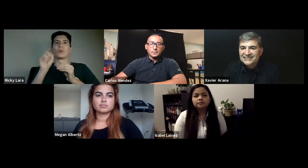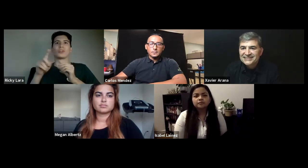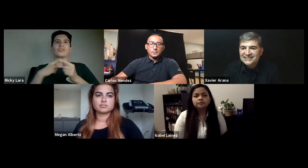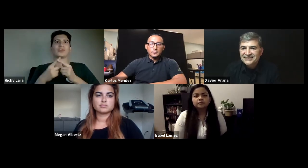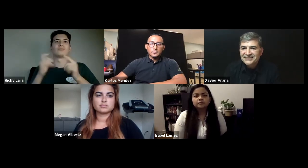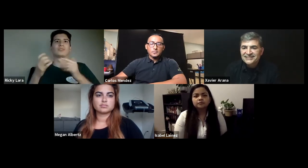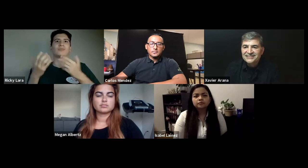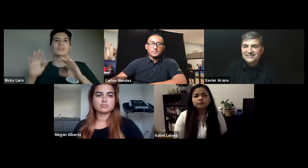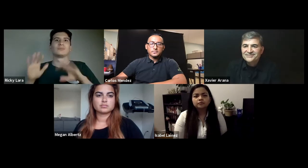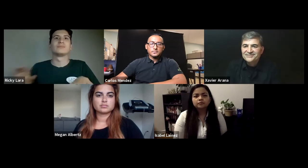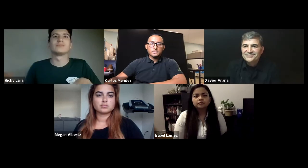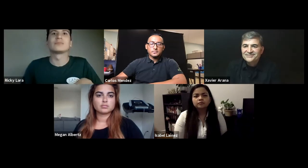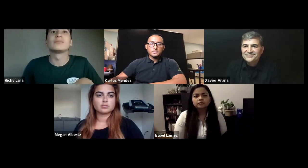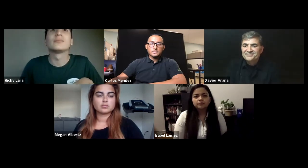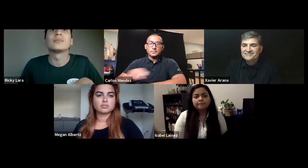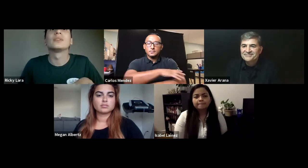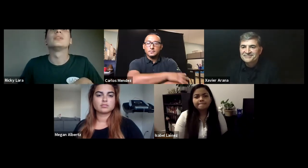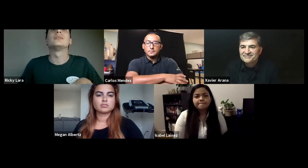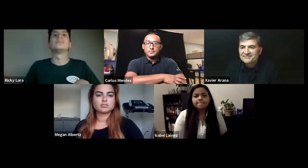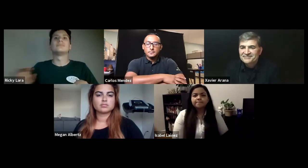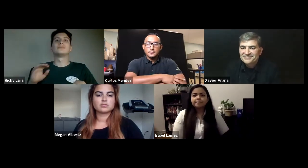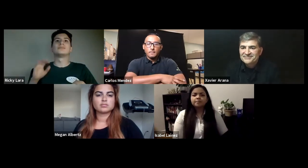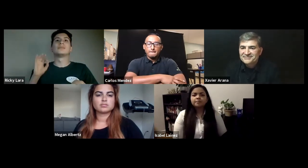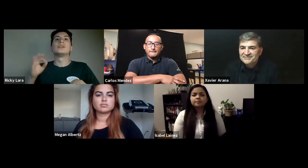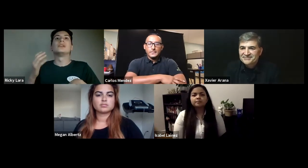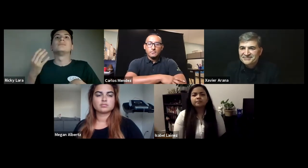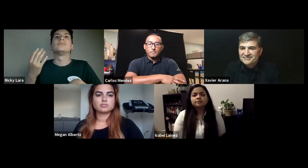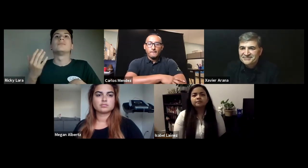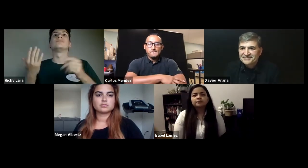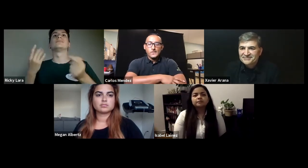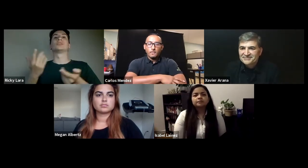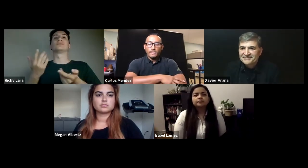Ricky: Let's try one more question, and then we'll get done.